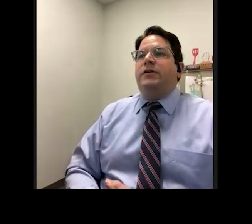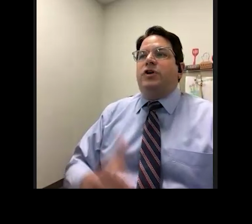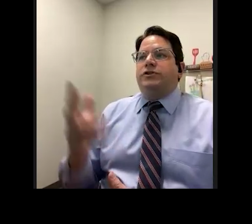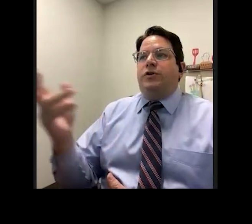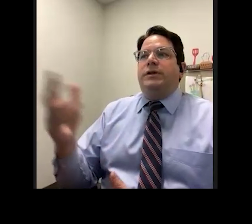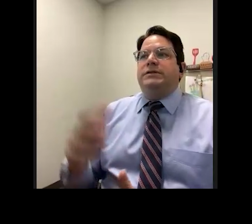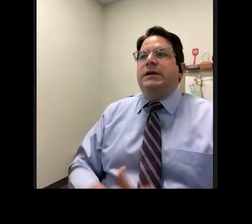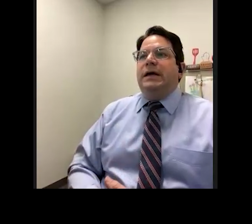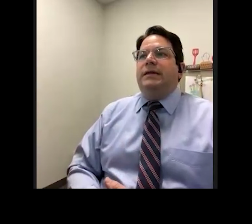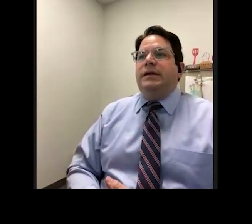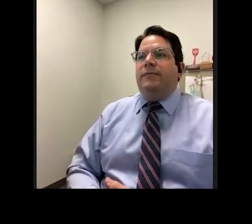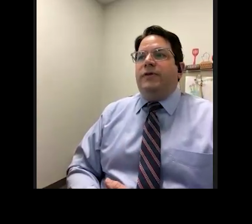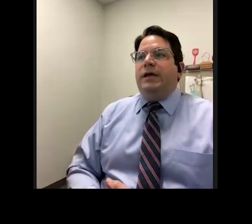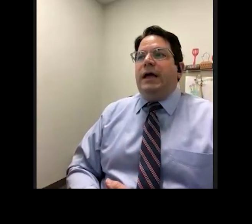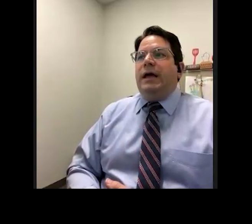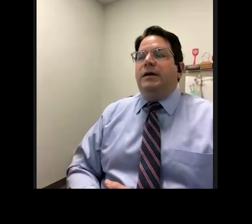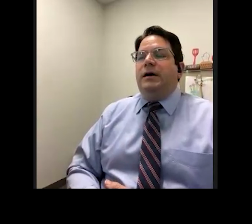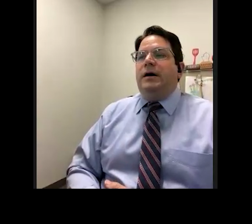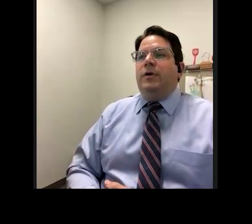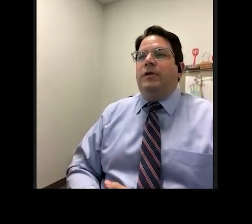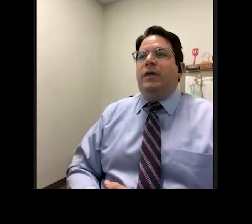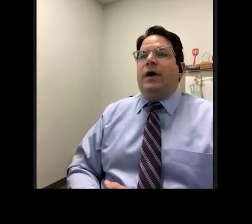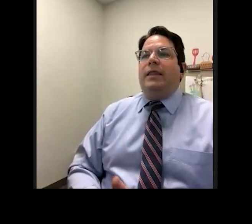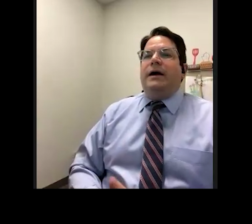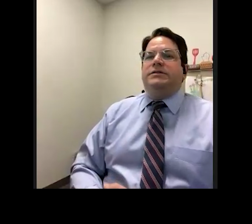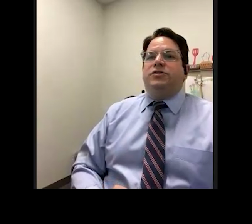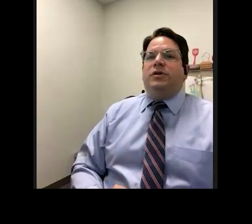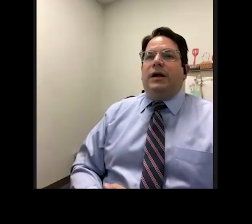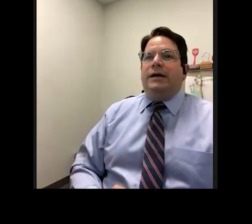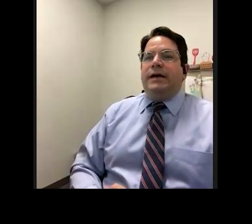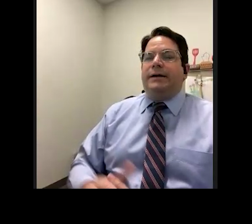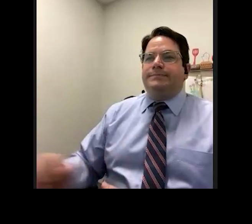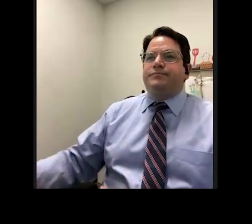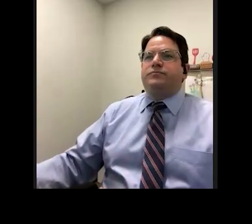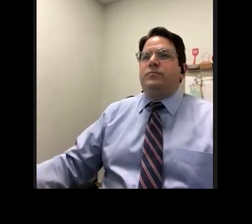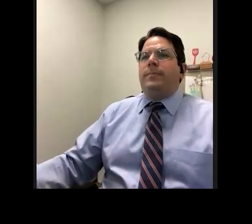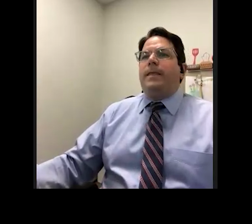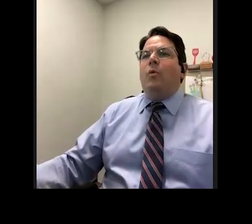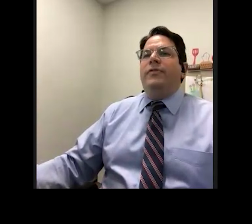But then there's also the DMV and the other hotlines that you can contact.